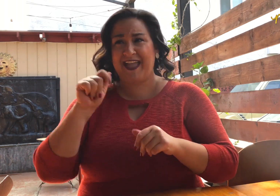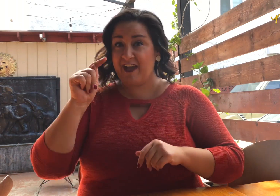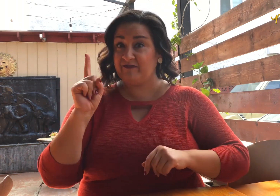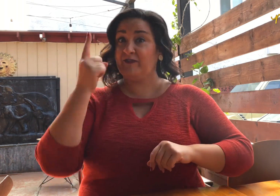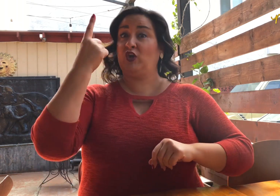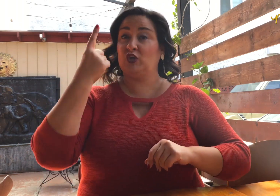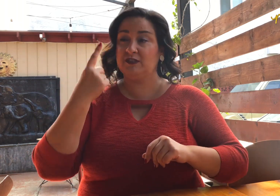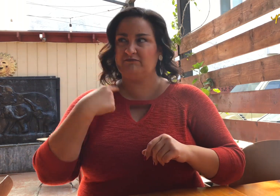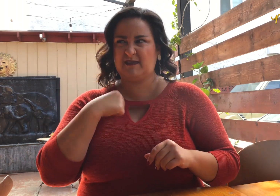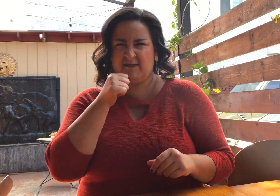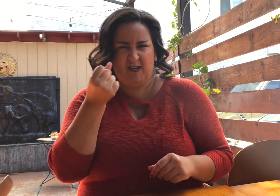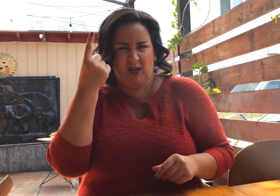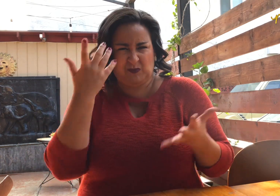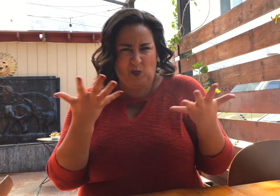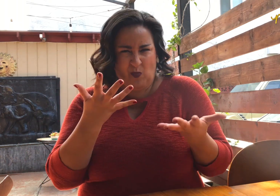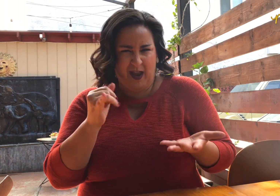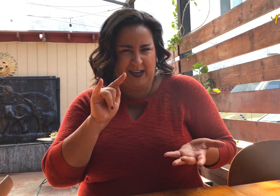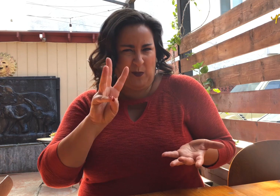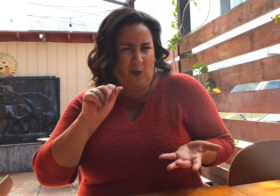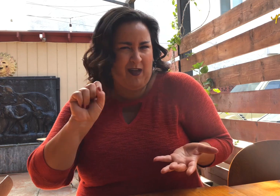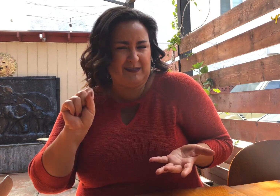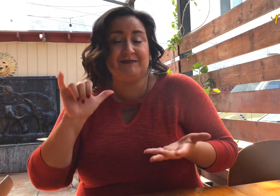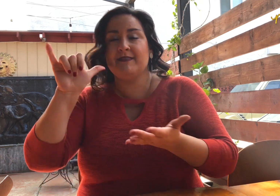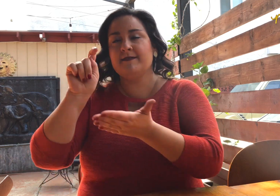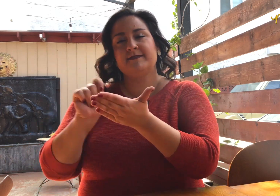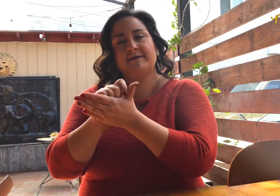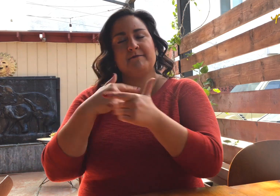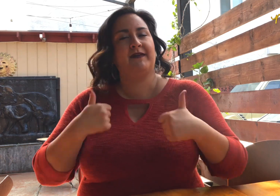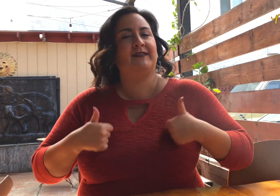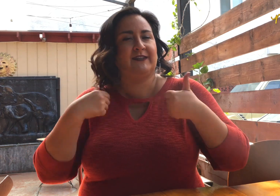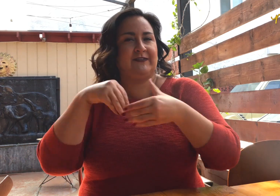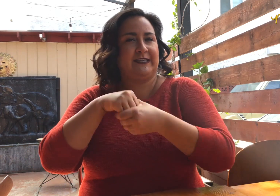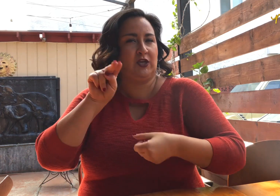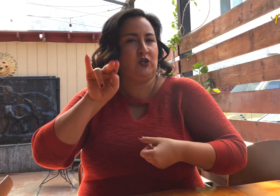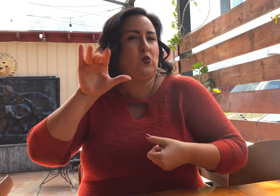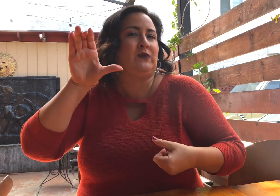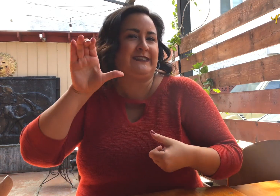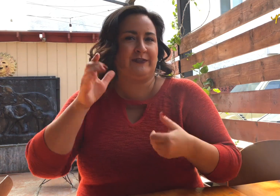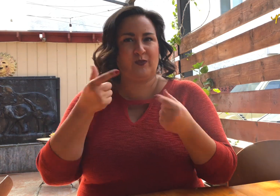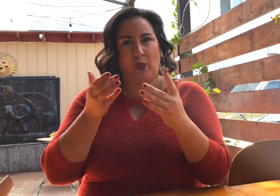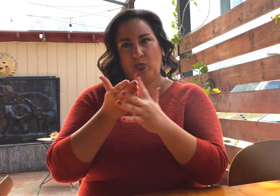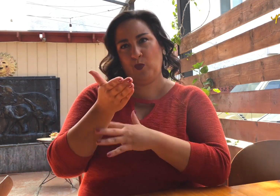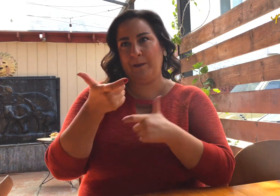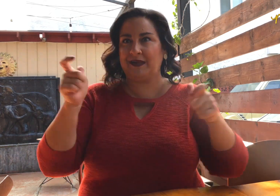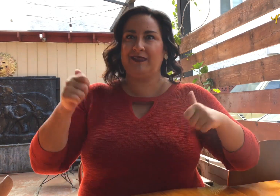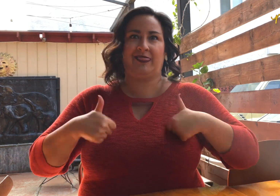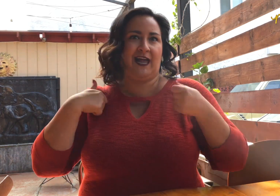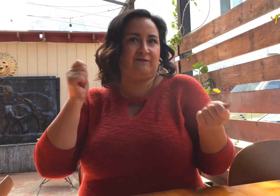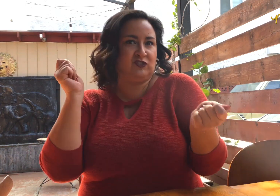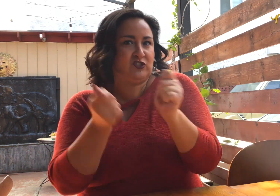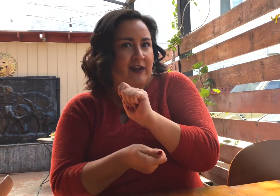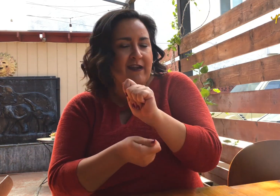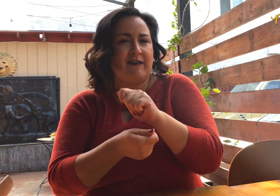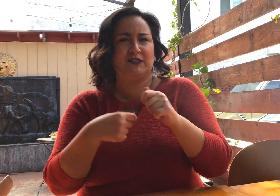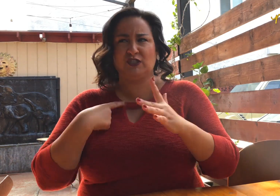At first I didn't understand what it was. I was living in New York City after some major life changes,